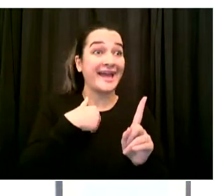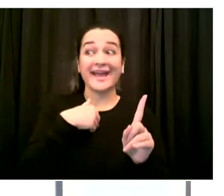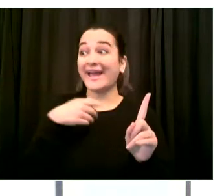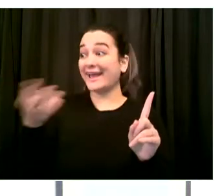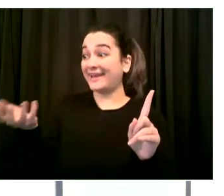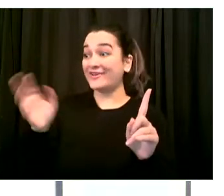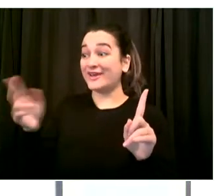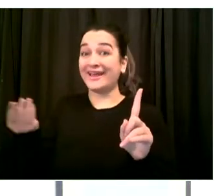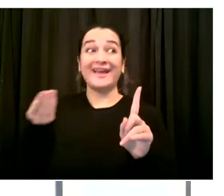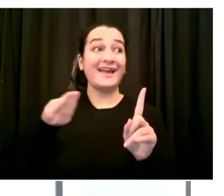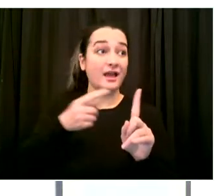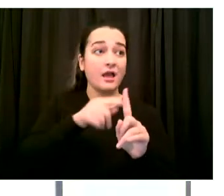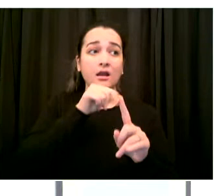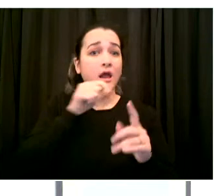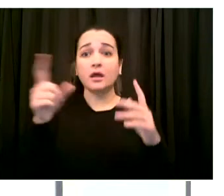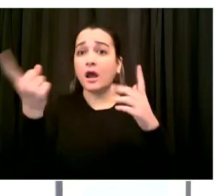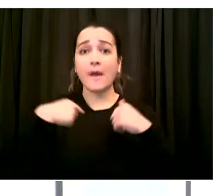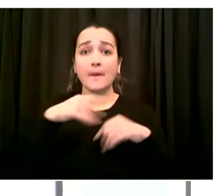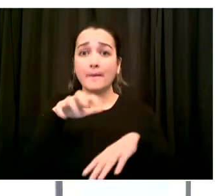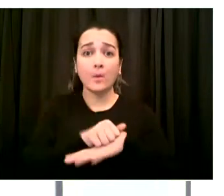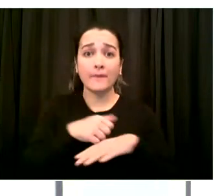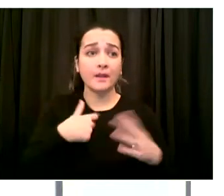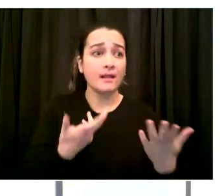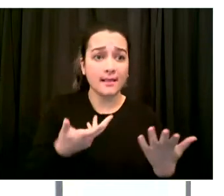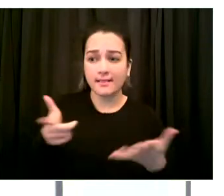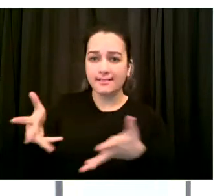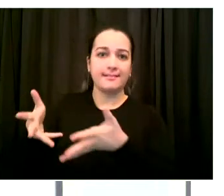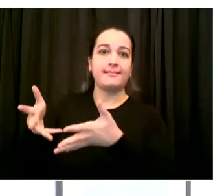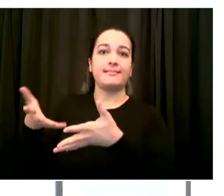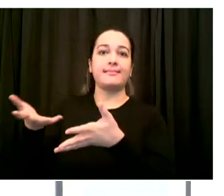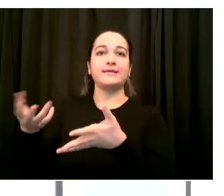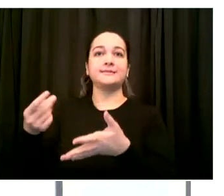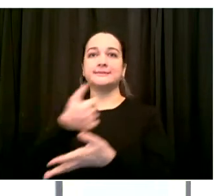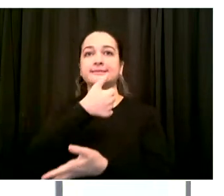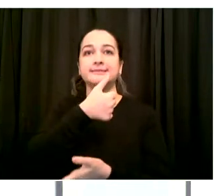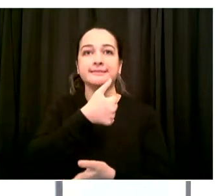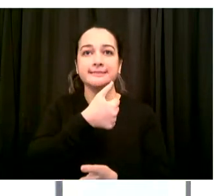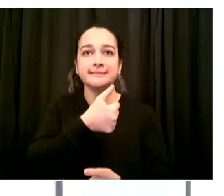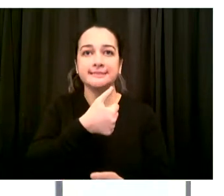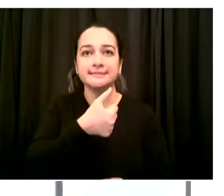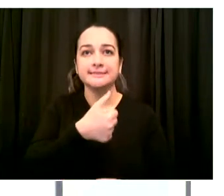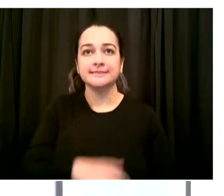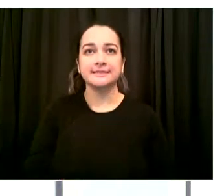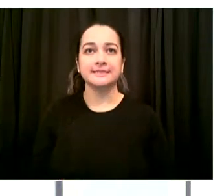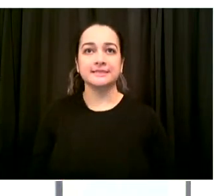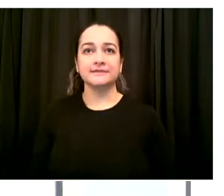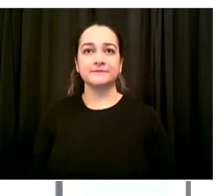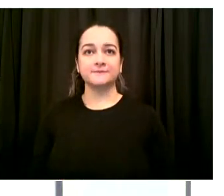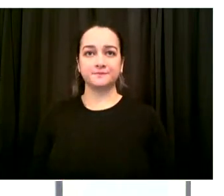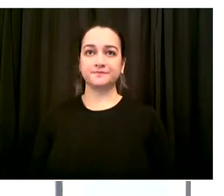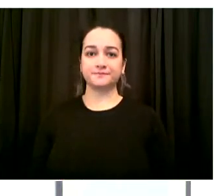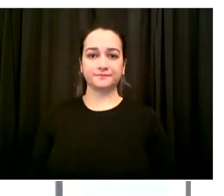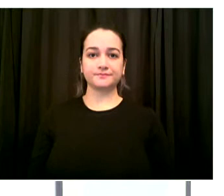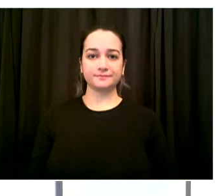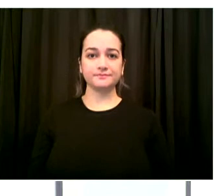DOSES S REMAINING IN IN SPECIFIC FILES THAT HAVAVE BEEN OPEN SSO